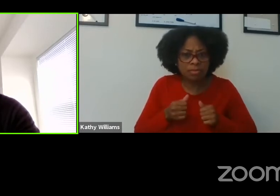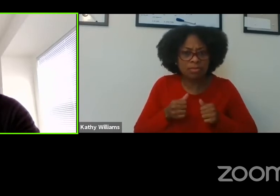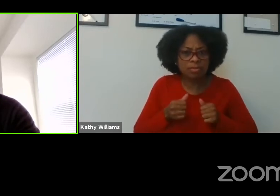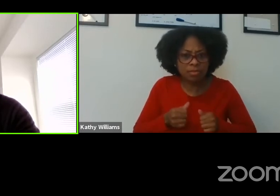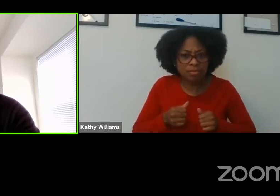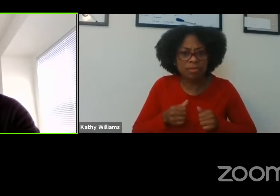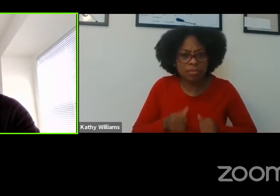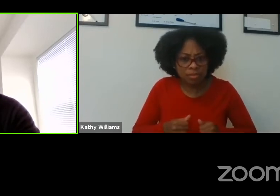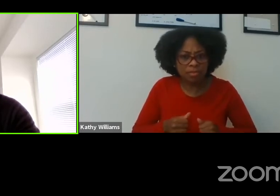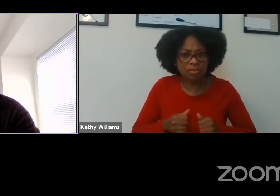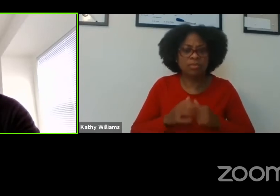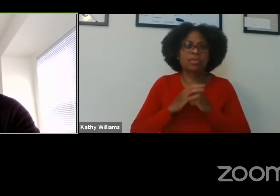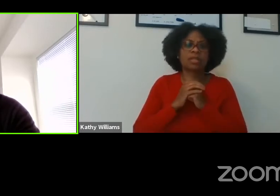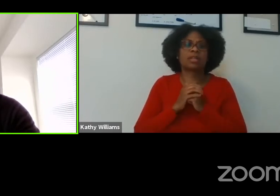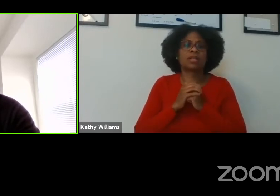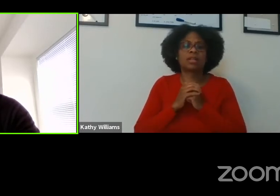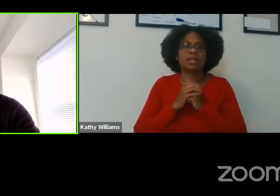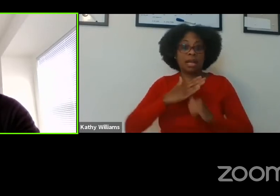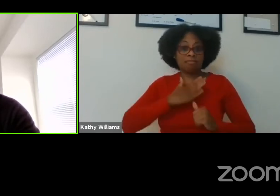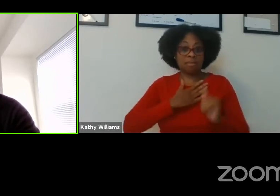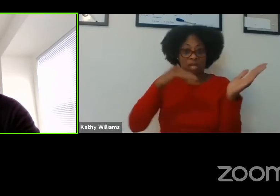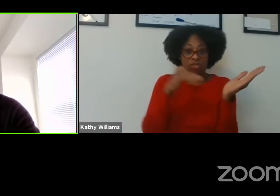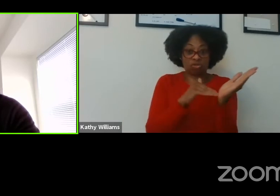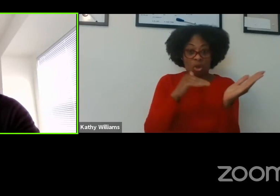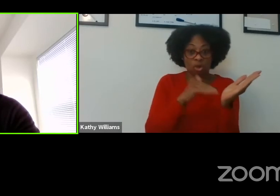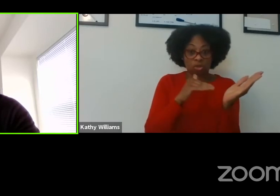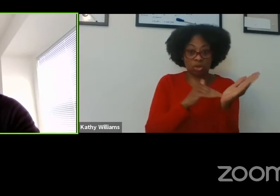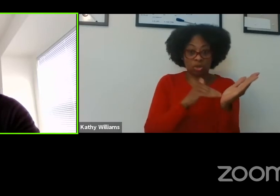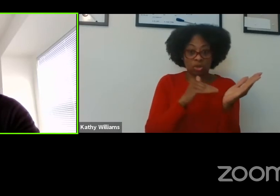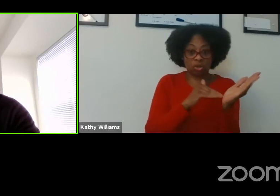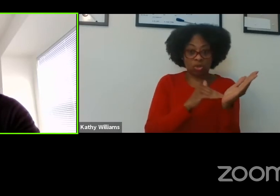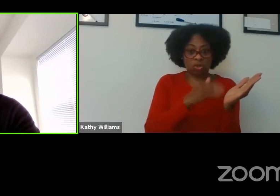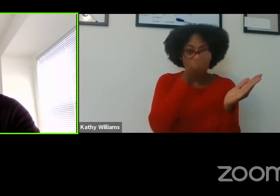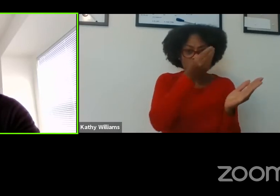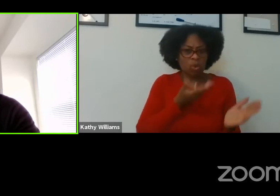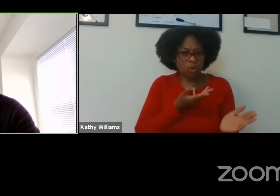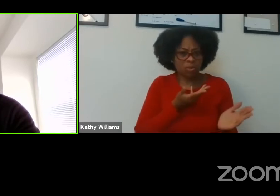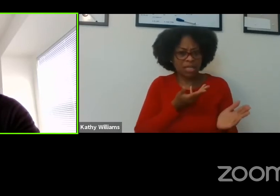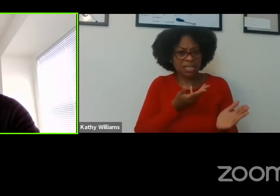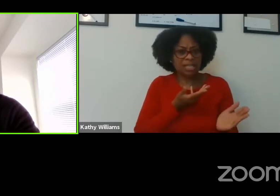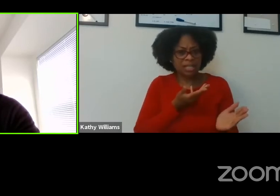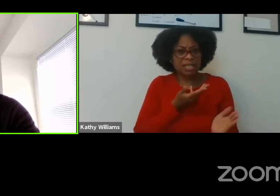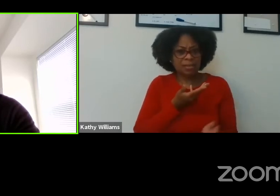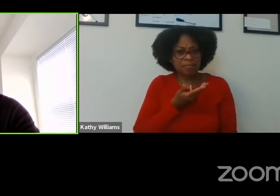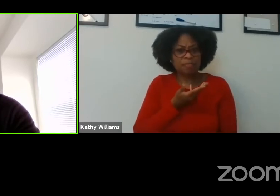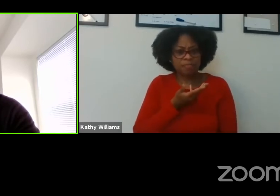And my doctor told me that it was supposed to stay the same.